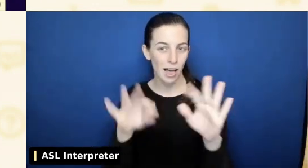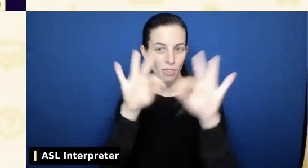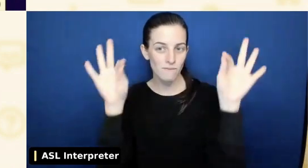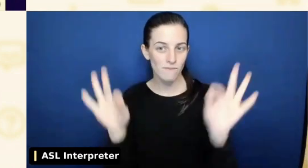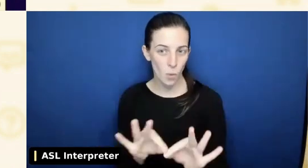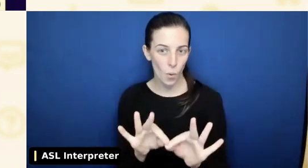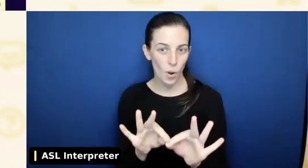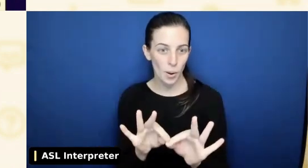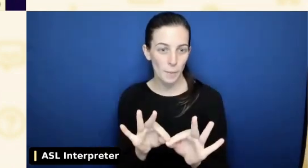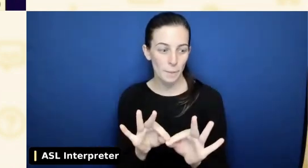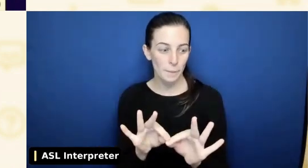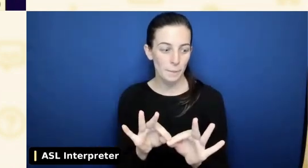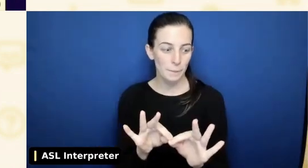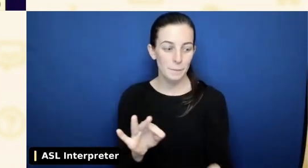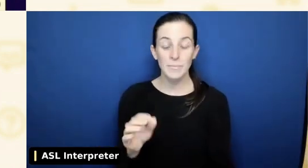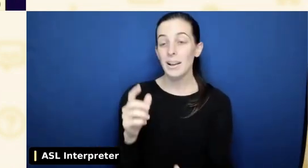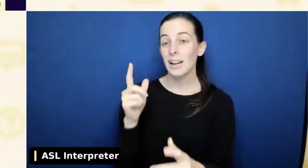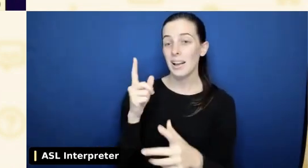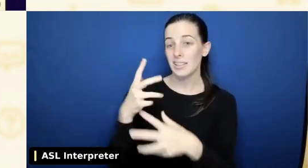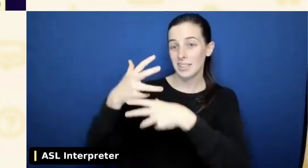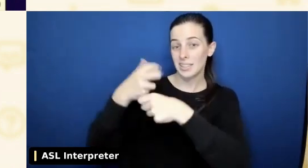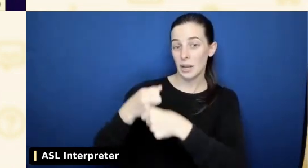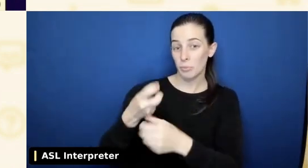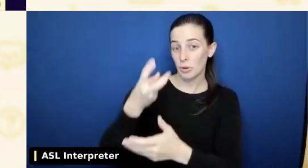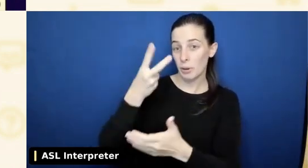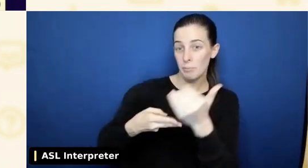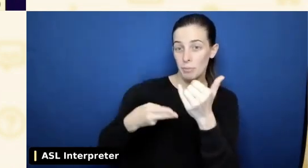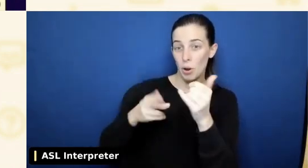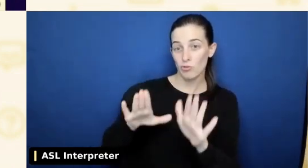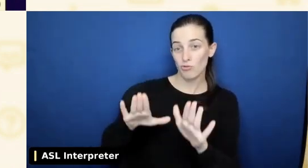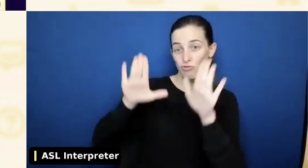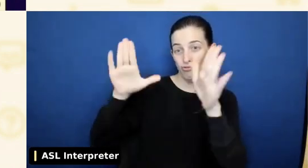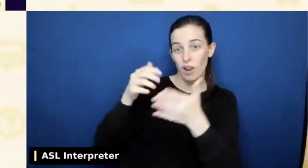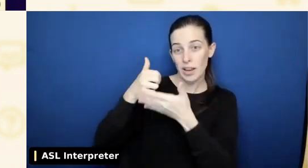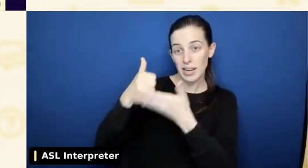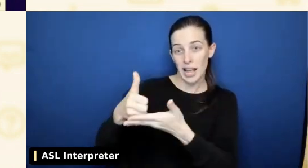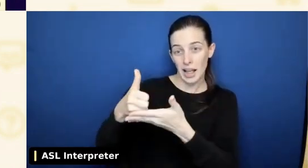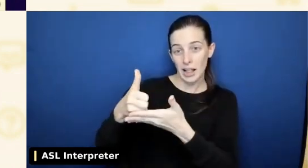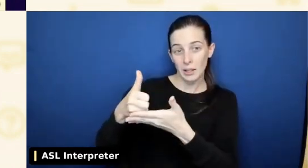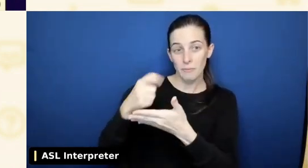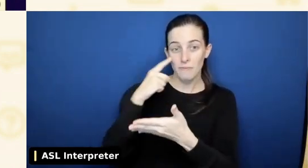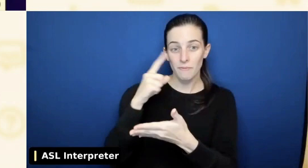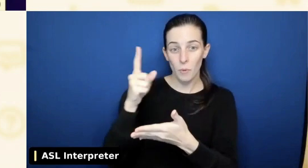A summary above the form is a great help for not-that-web-savvy users,